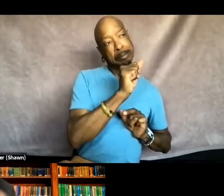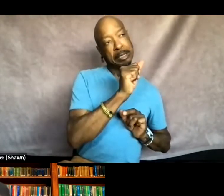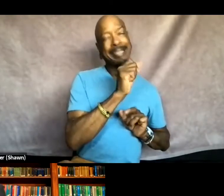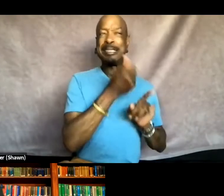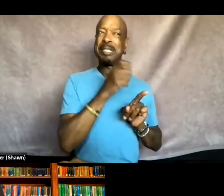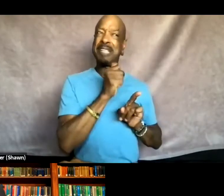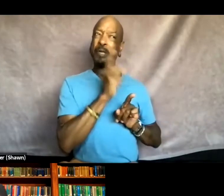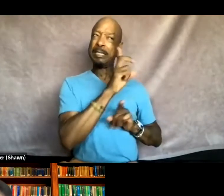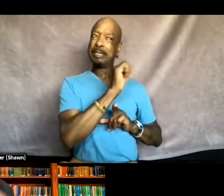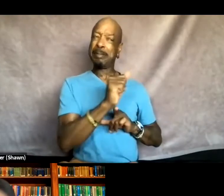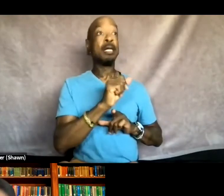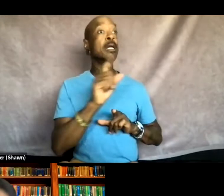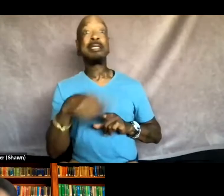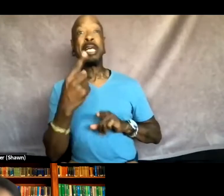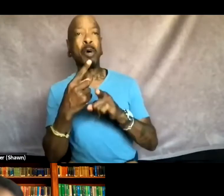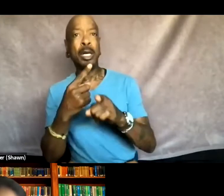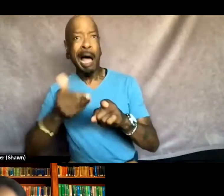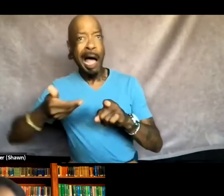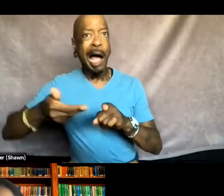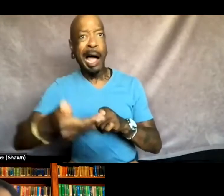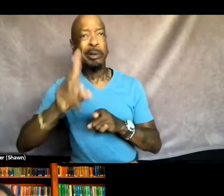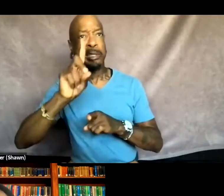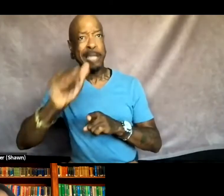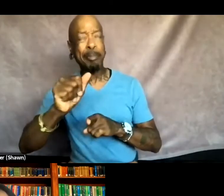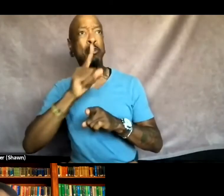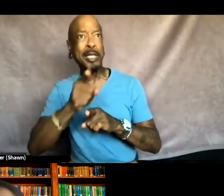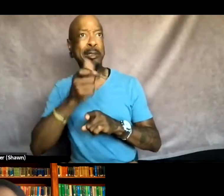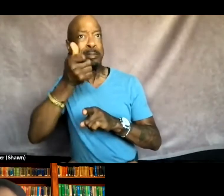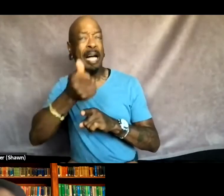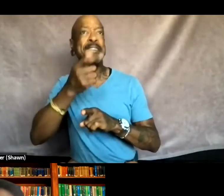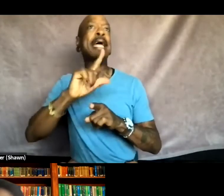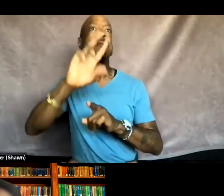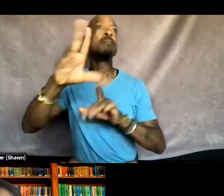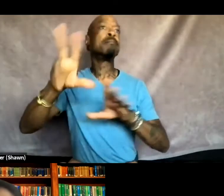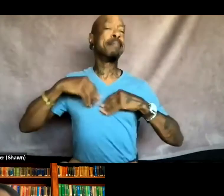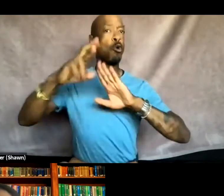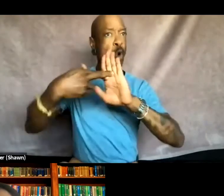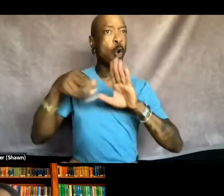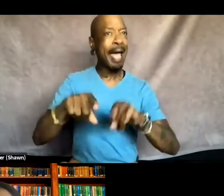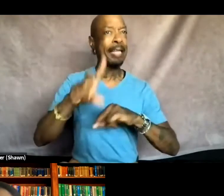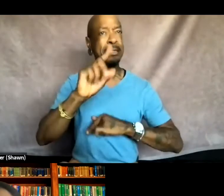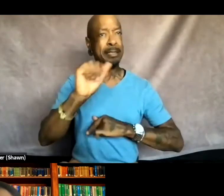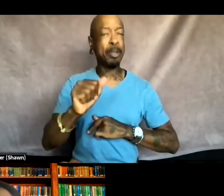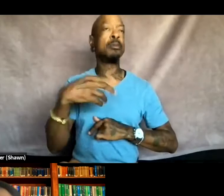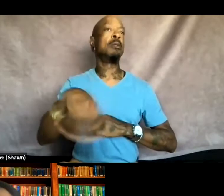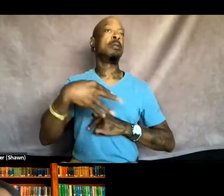actually being disabled in the importance of that, but I find that, with regard to disability it's one of the.